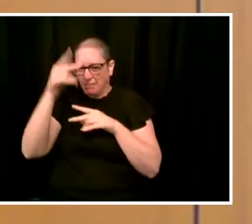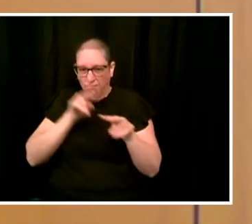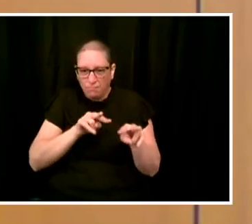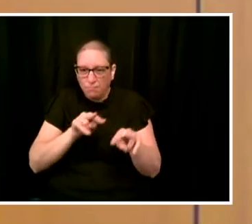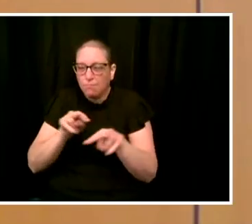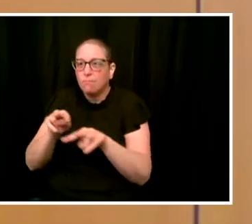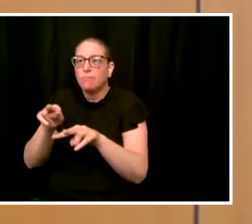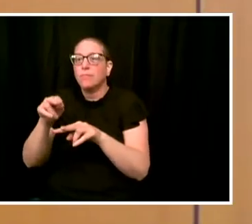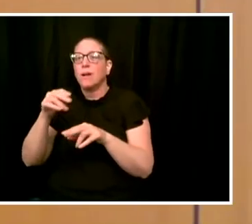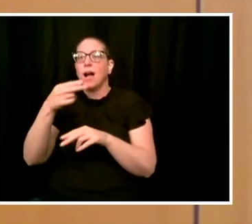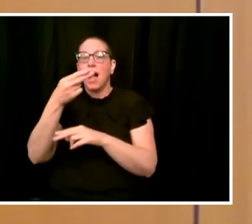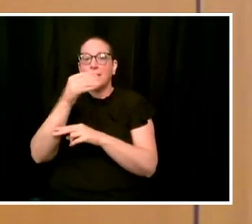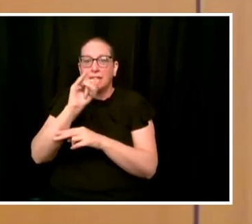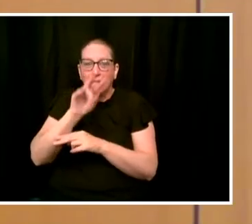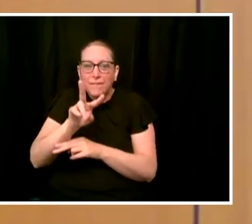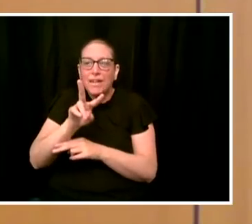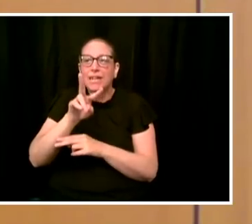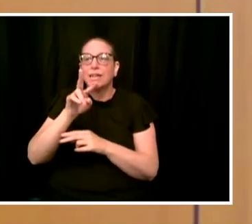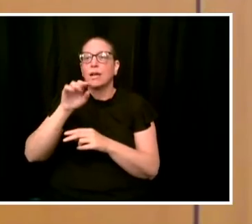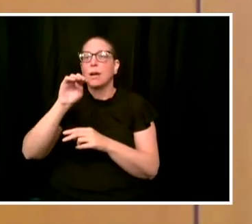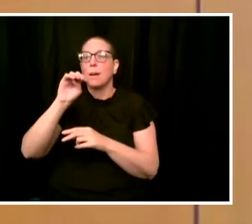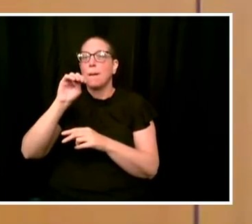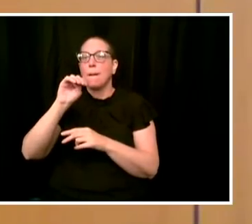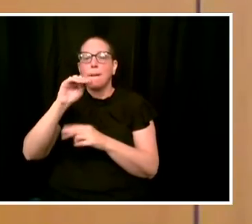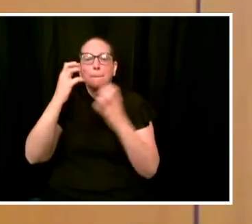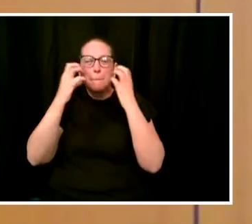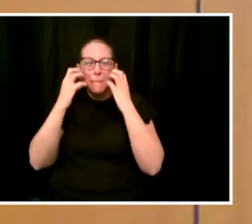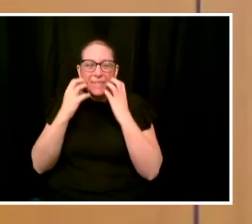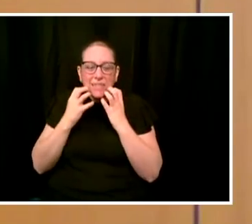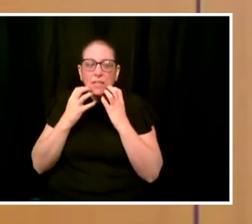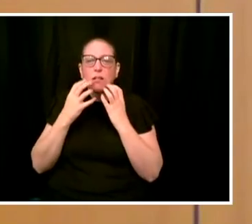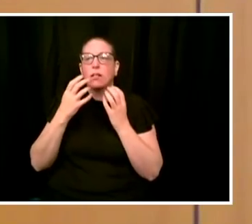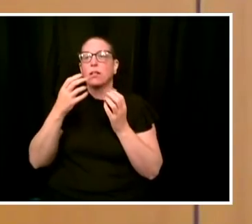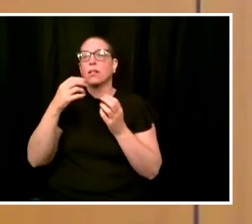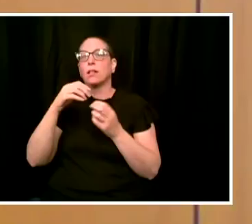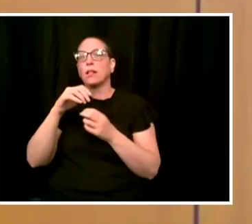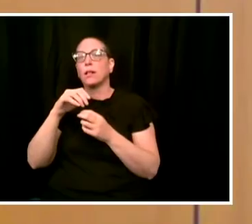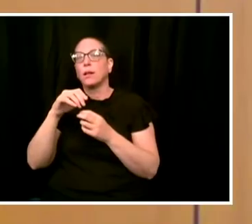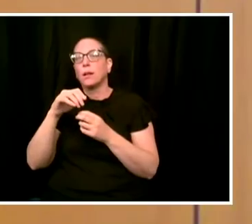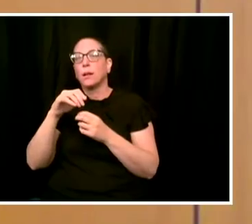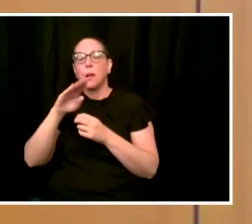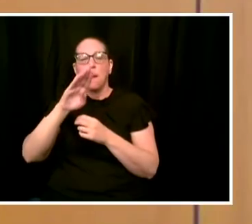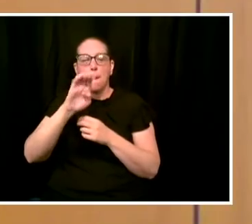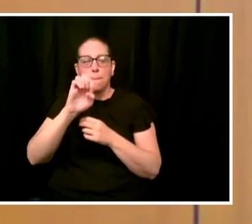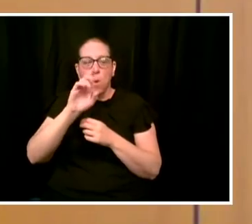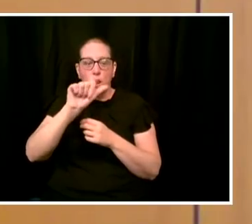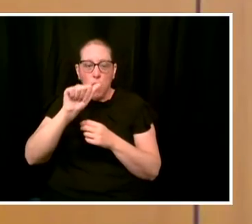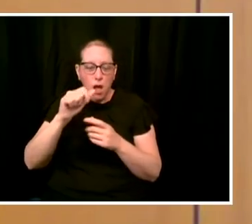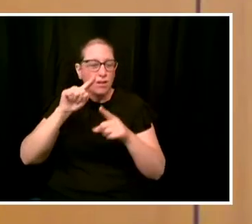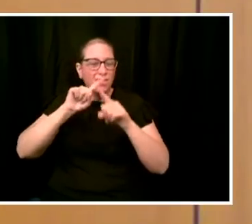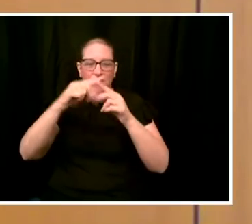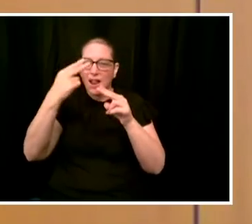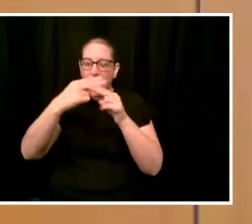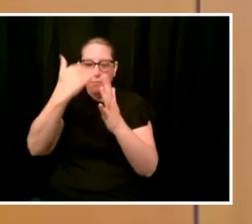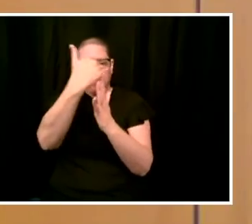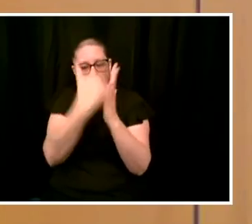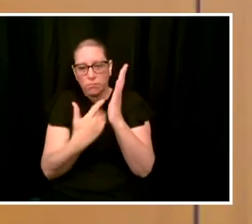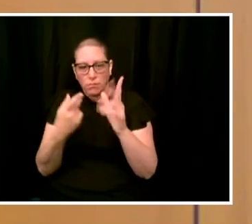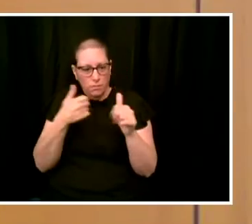THINGS FROM PV, HIV, EBOLA,